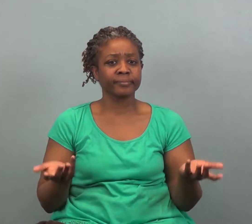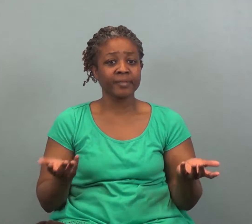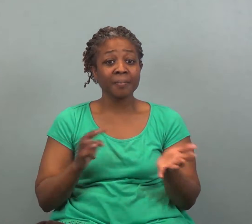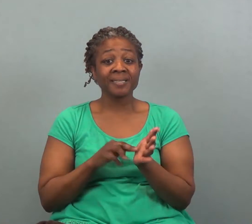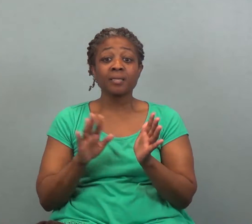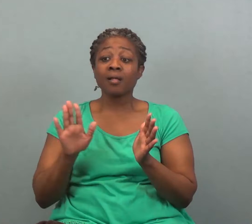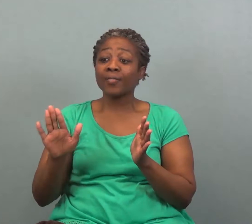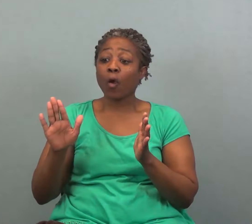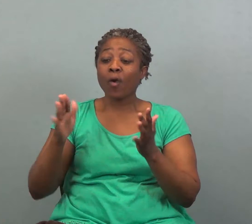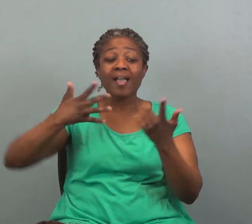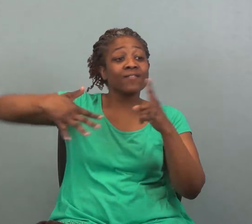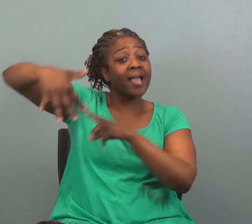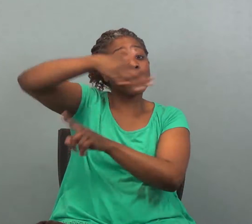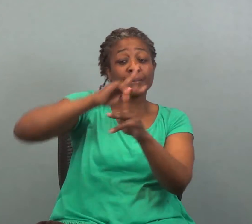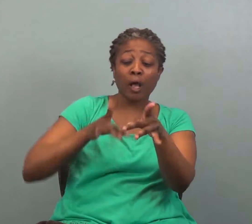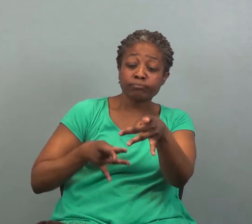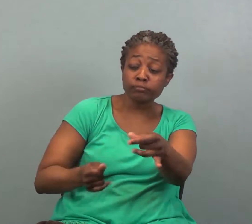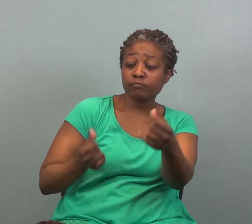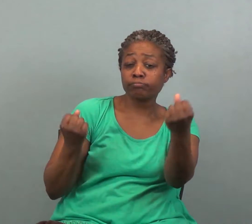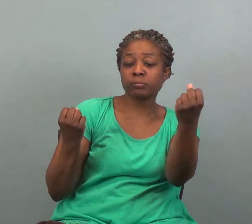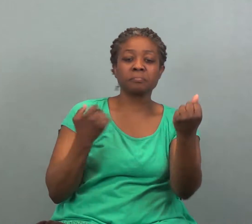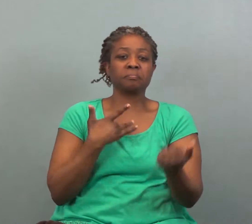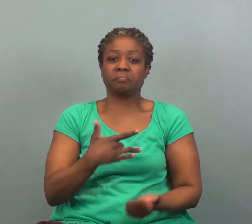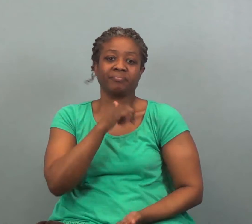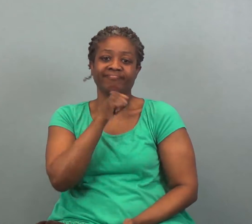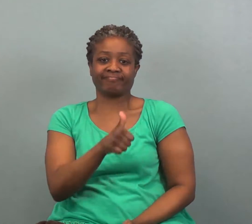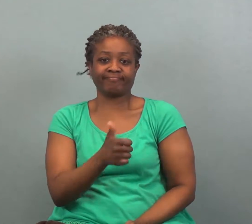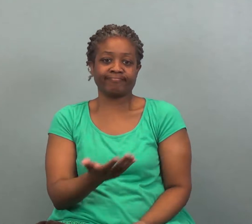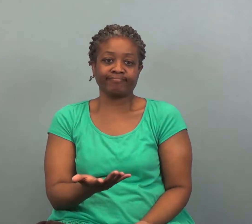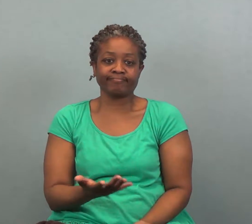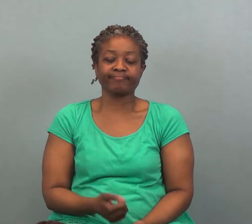More often than not, they are not surrounded by fluent signers.